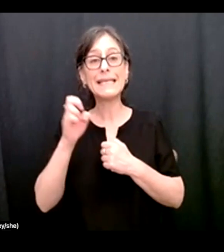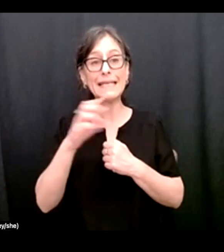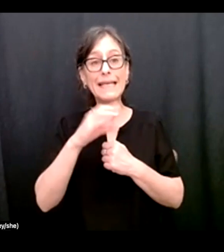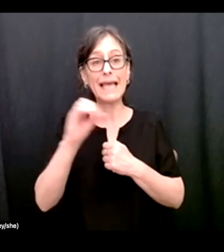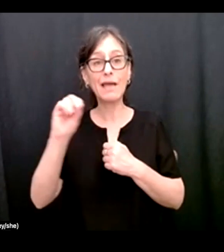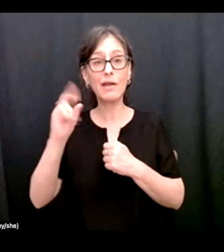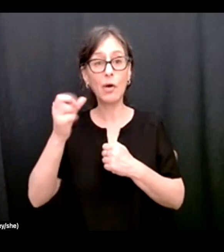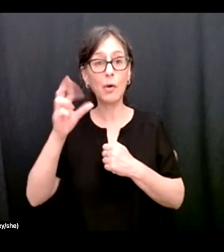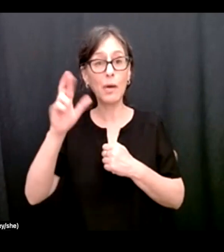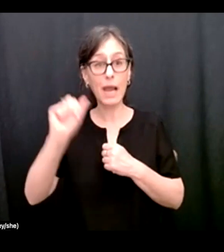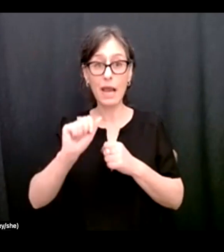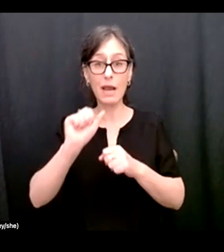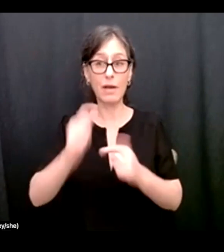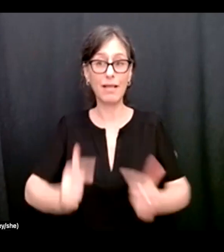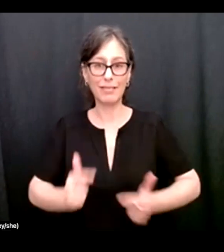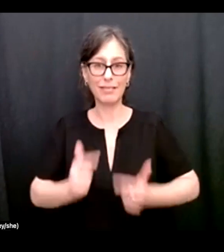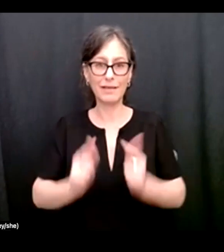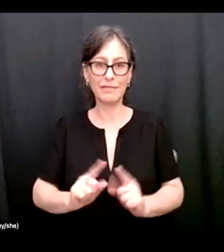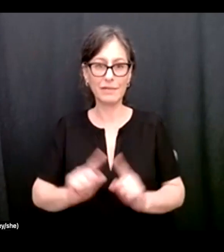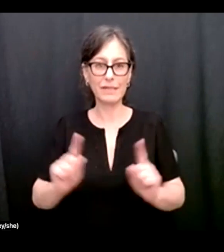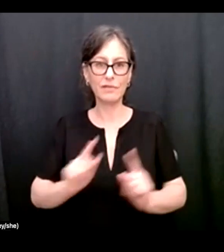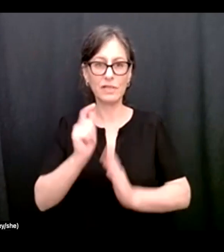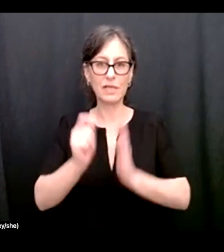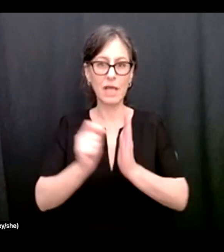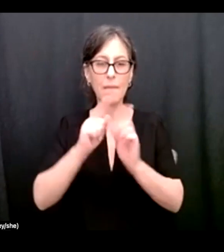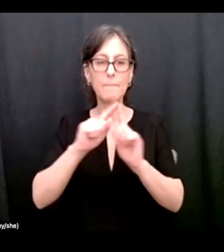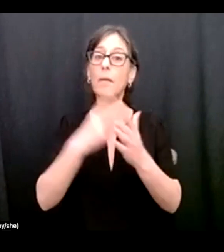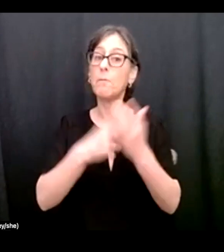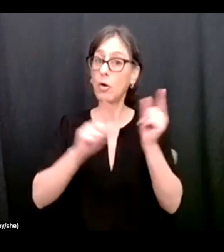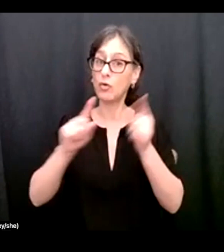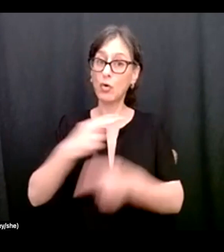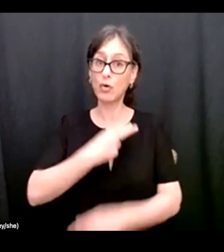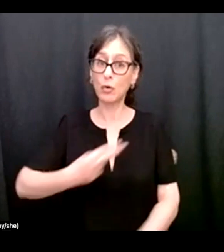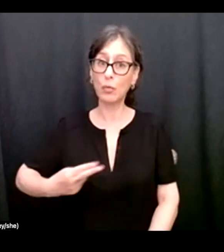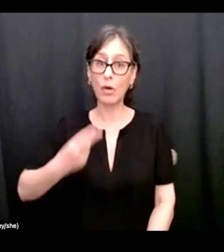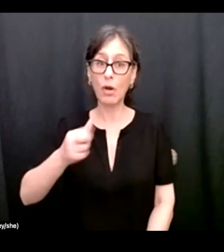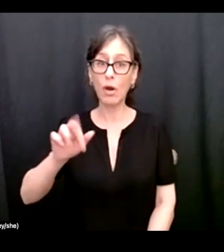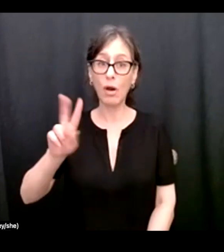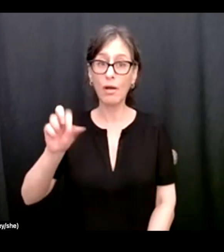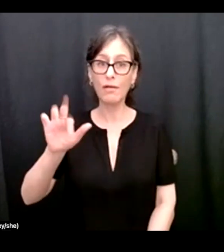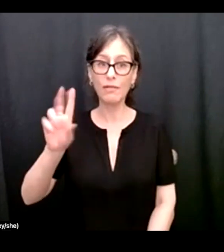time, although they did both go to Harvard. But I think that's the extent, and they liked men,